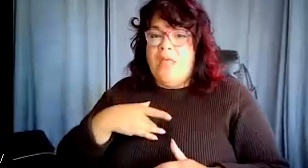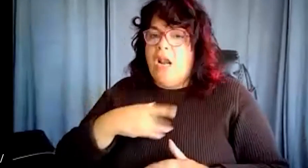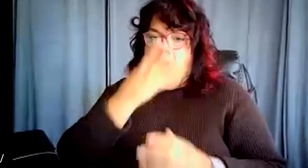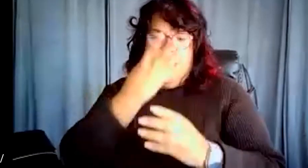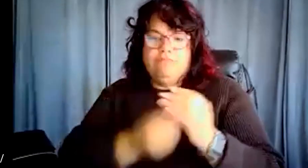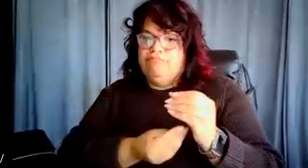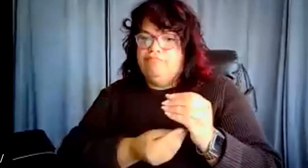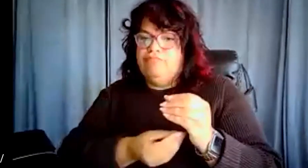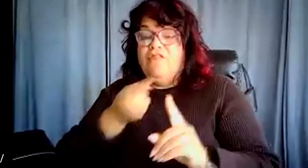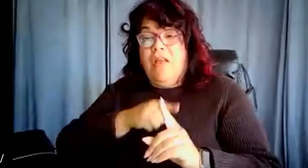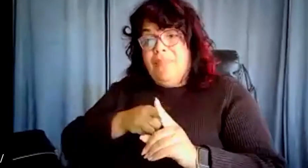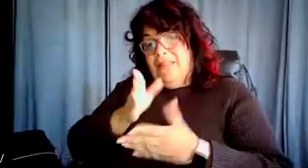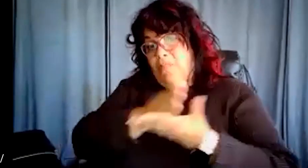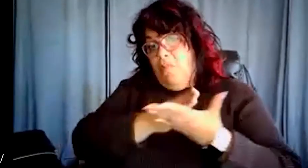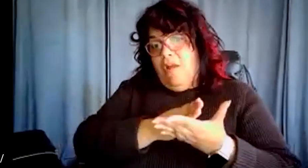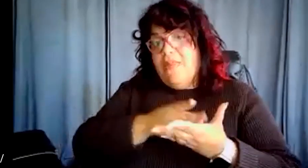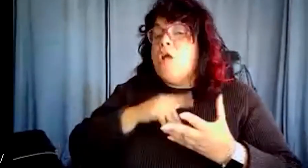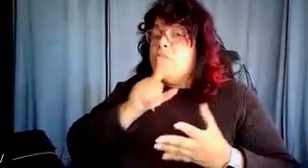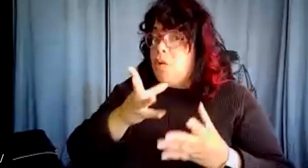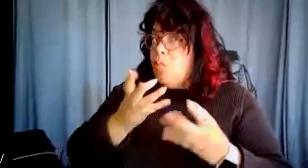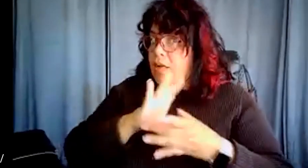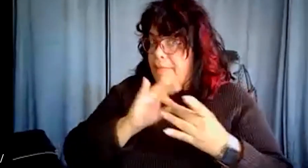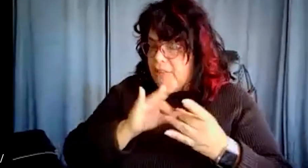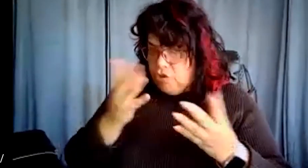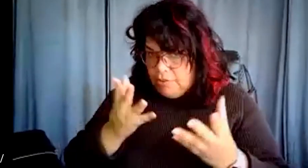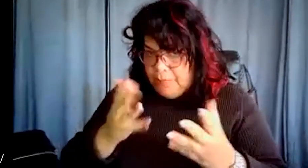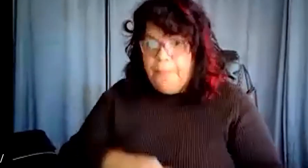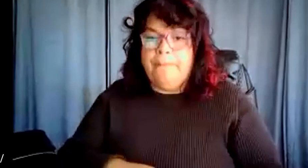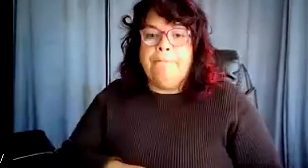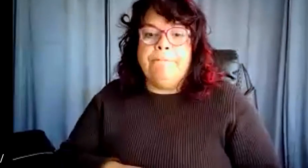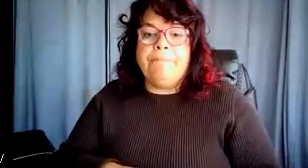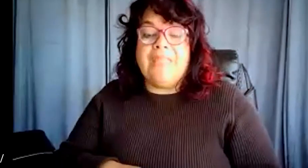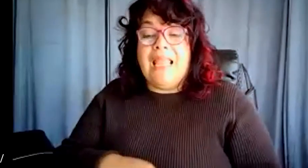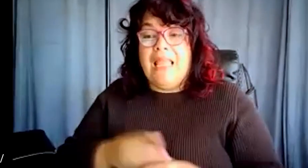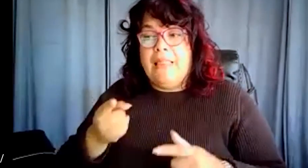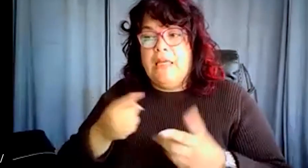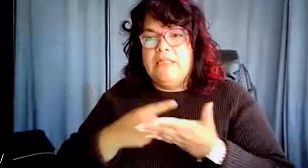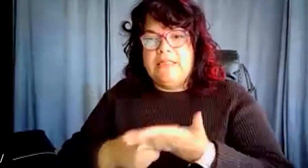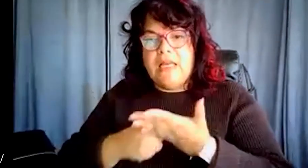to talk about is the discussion of institutionalization.